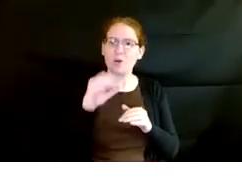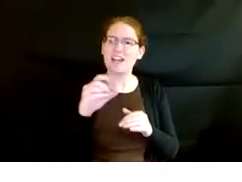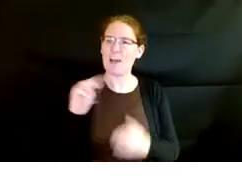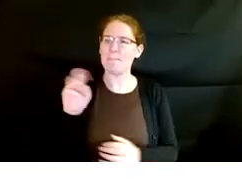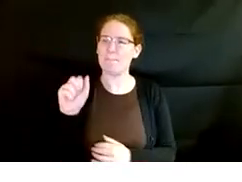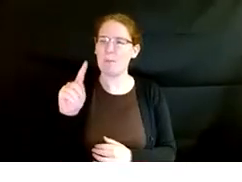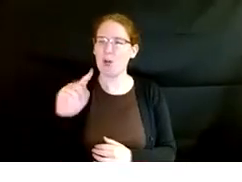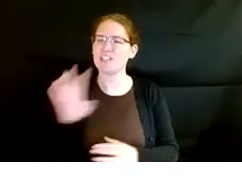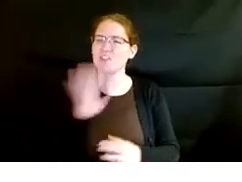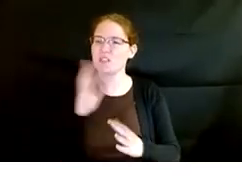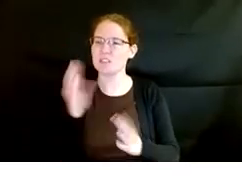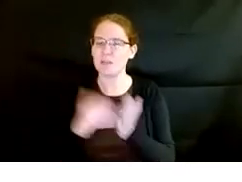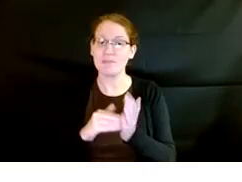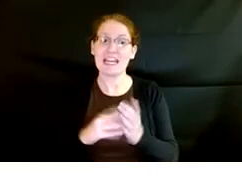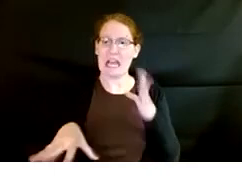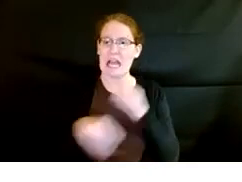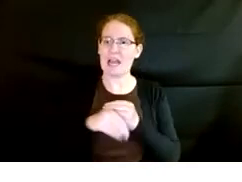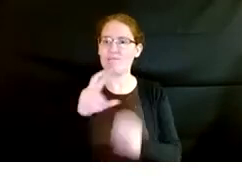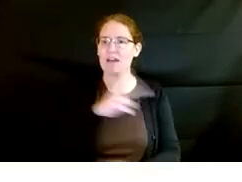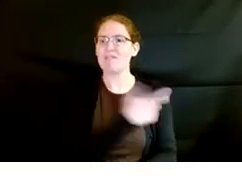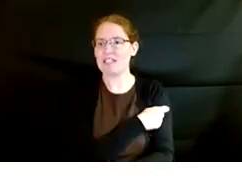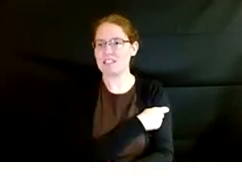add on to the vaccines down at the bottom.. did you have something else Brian? go ahead